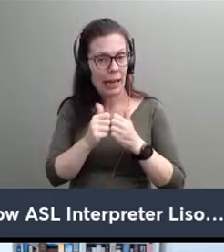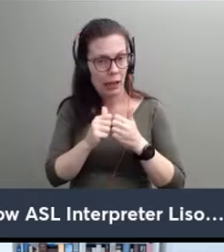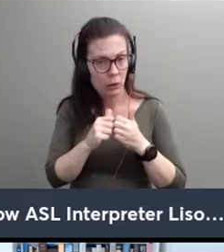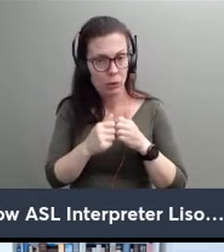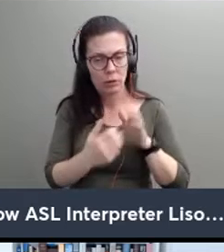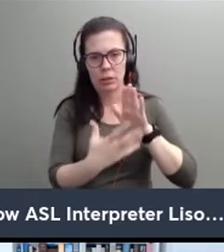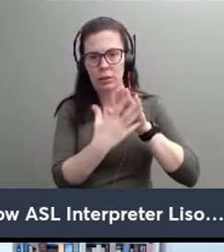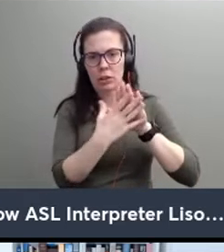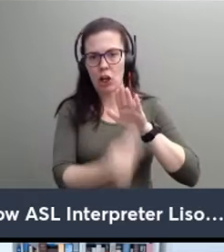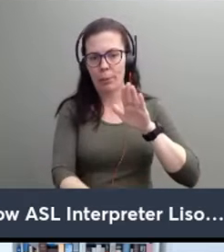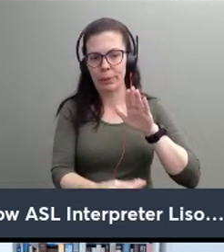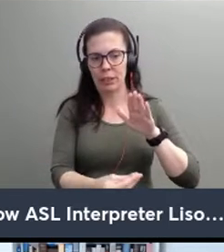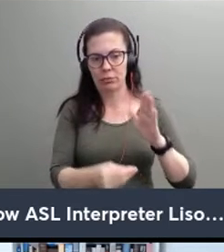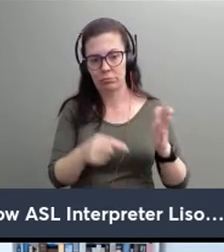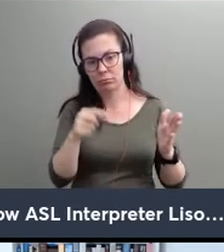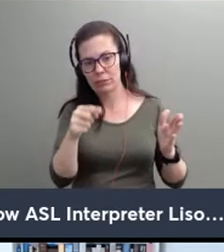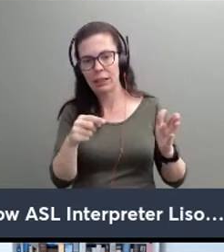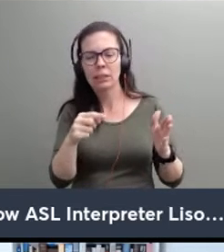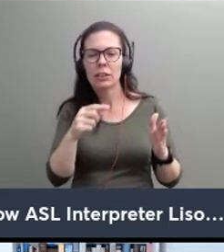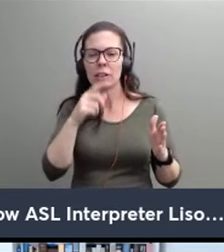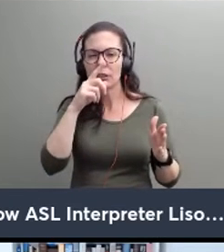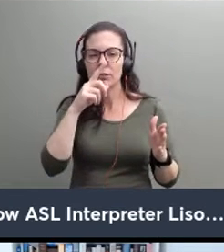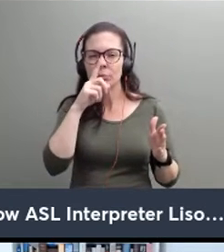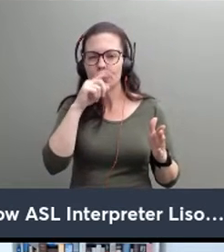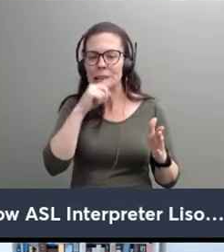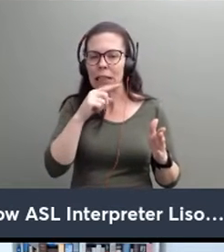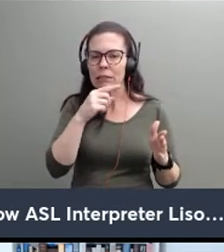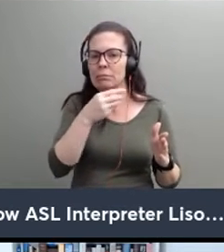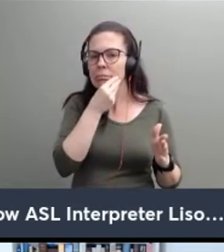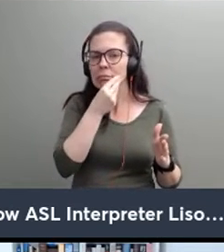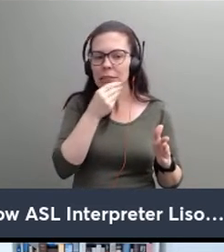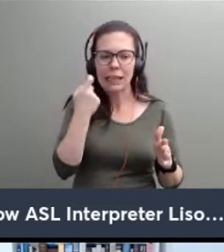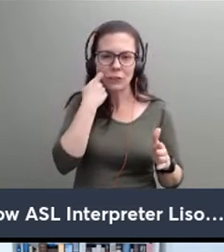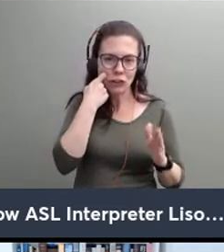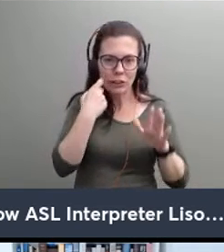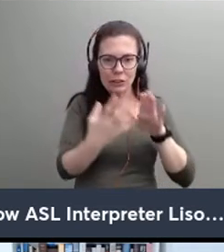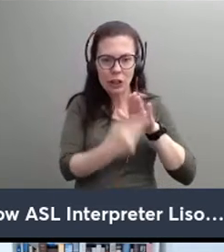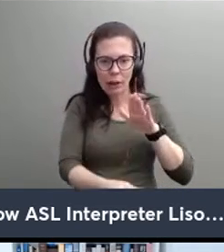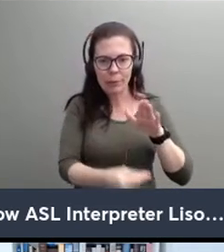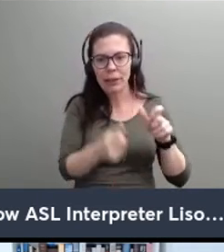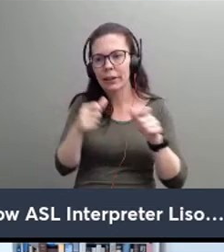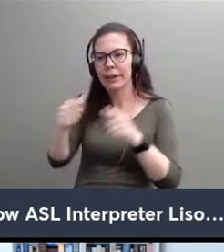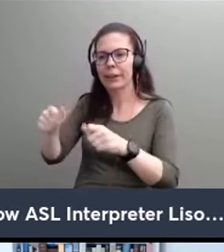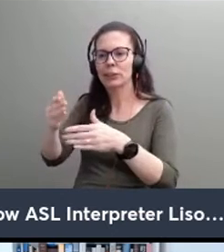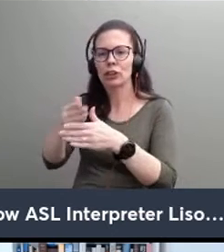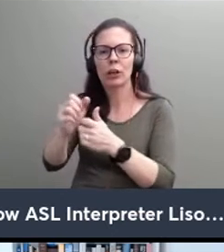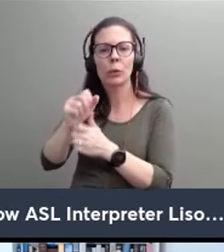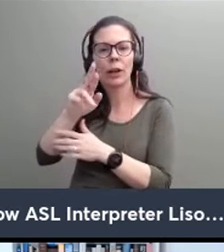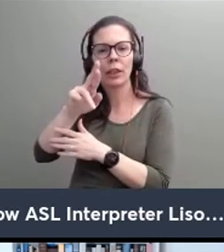You just take this. Imagine that I just enabled this, I copy this, and I throw it on Reddit blog or a Reddit chat session.